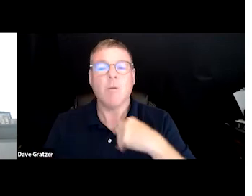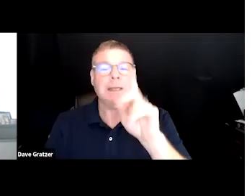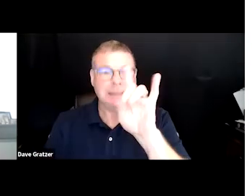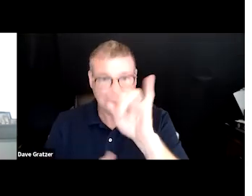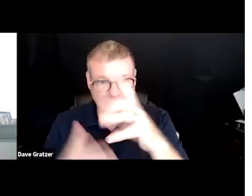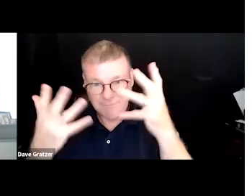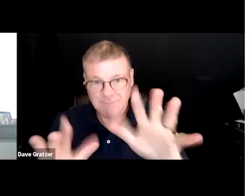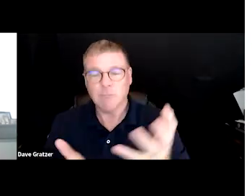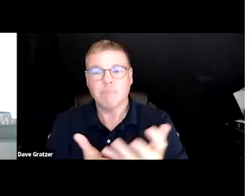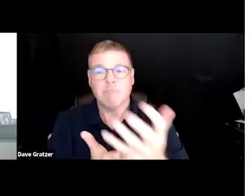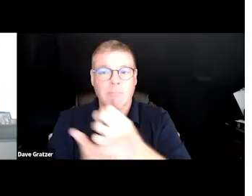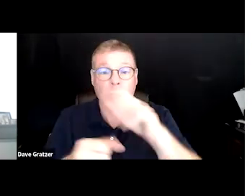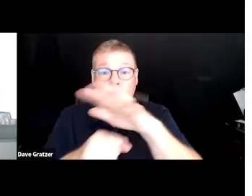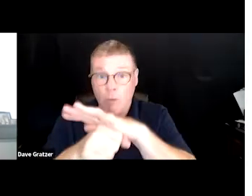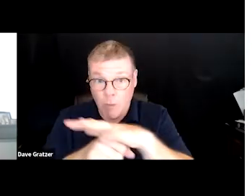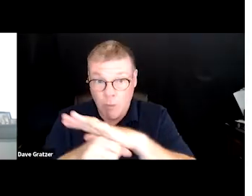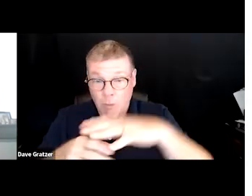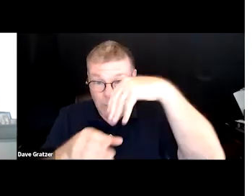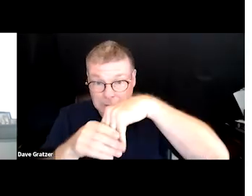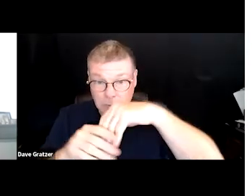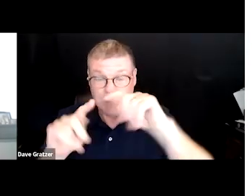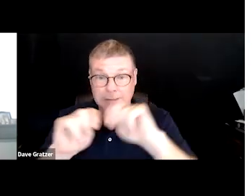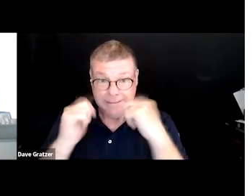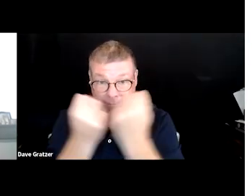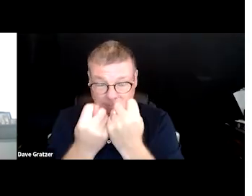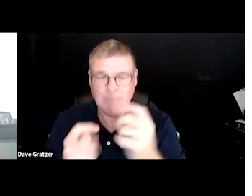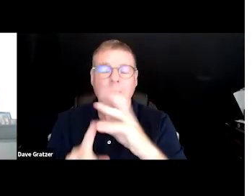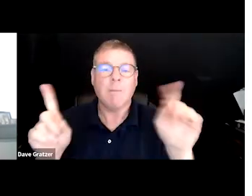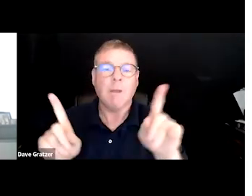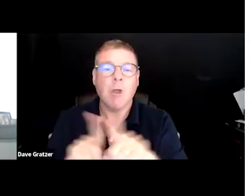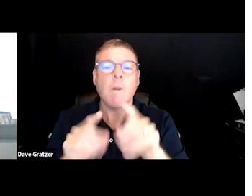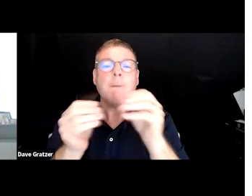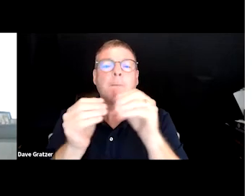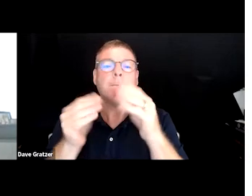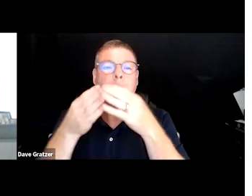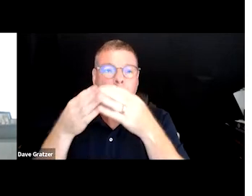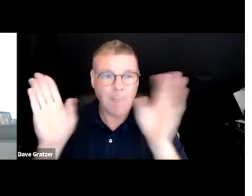both locally, internally with our team, but more broadly Camden Coalition of Healthcare Providers